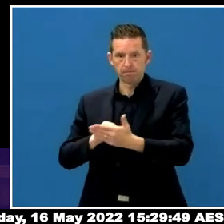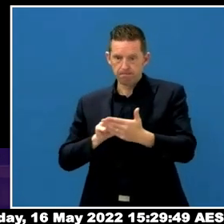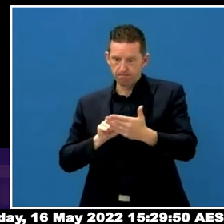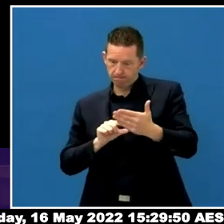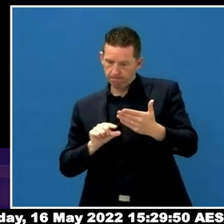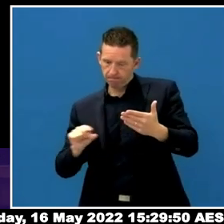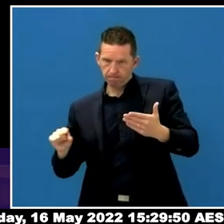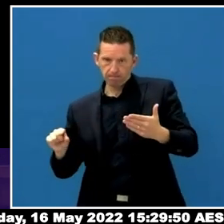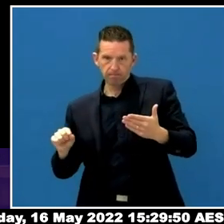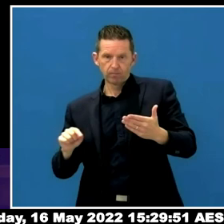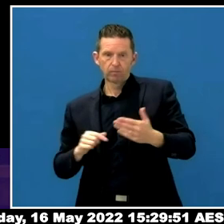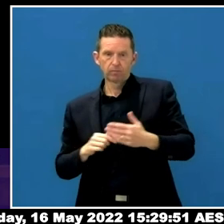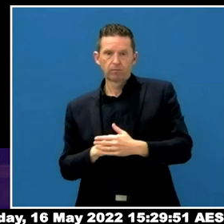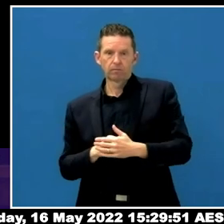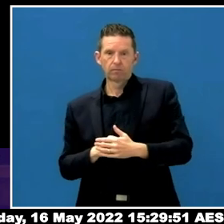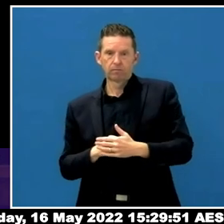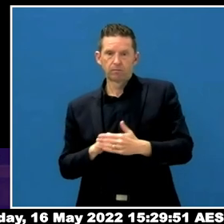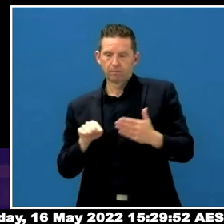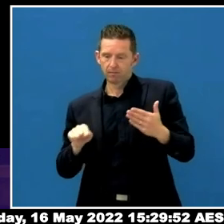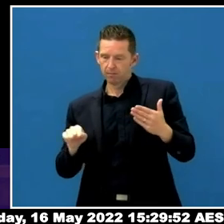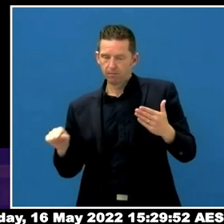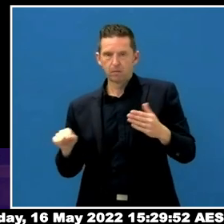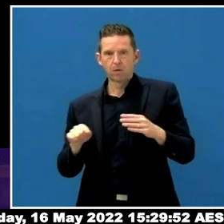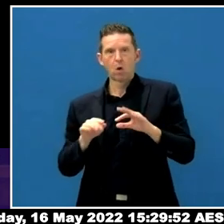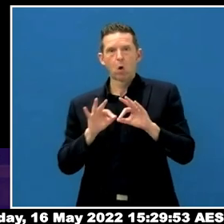"Non-NDIS chargeable item" and then underneath that, "Not NDIS funded".